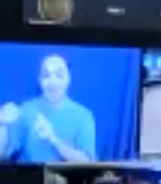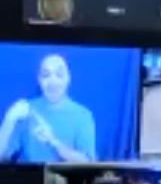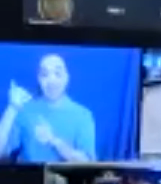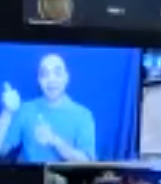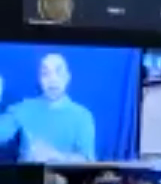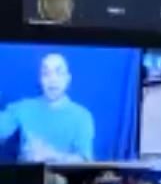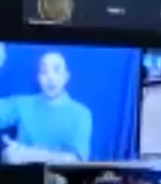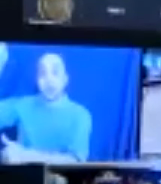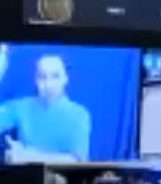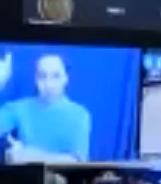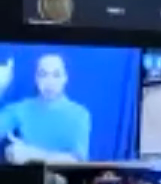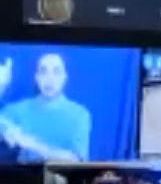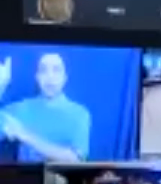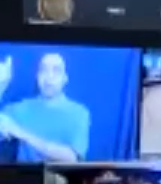HE HAD SOME HARDSHIPS IN HIS LIFE AND FELL OFF THE GRID AND